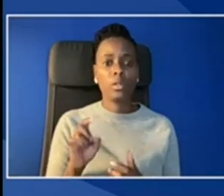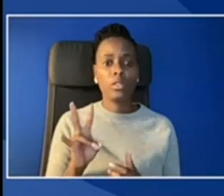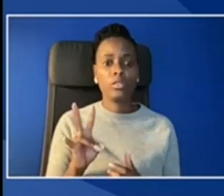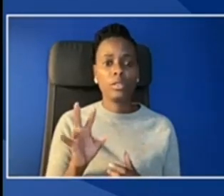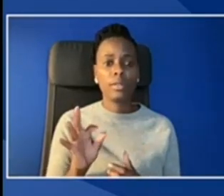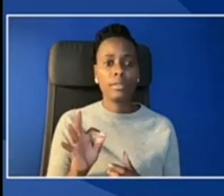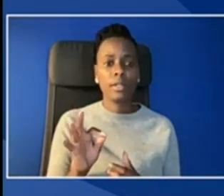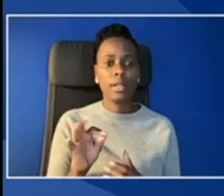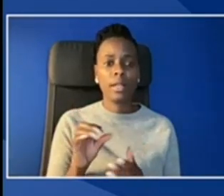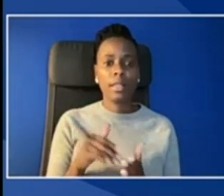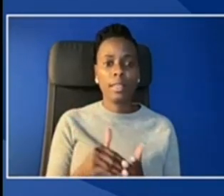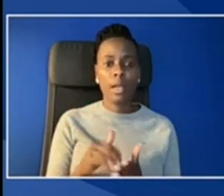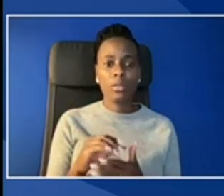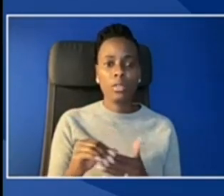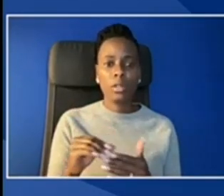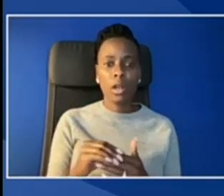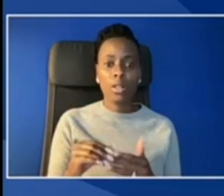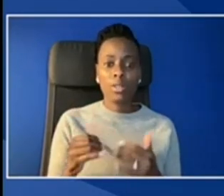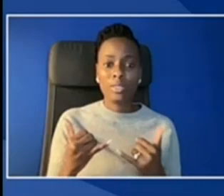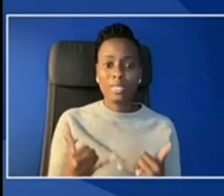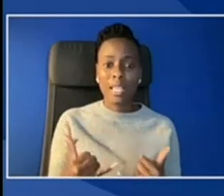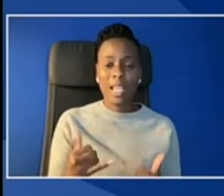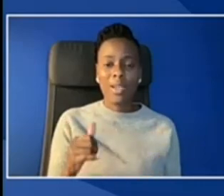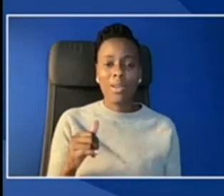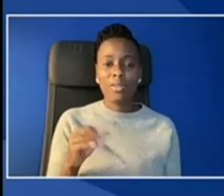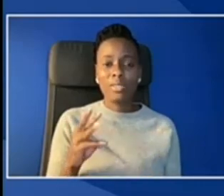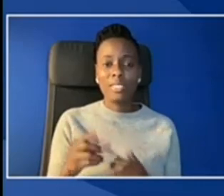those ballooned to $228,000.